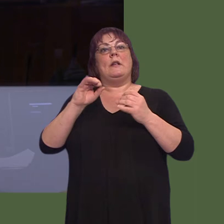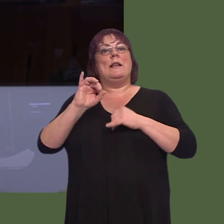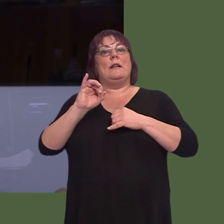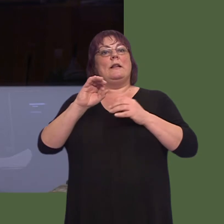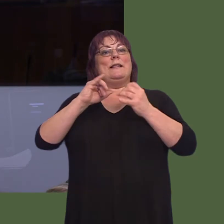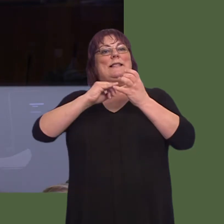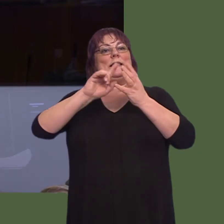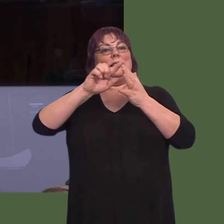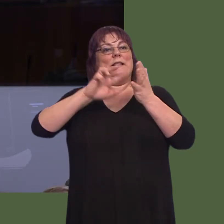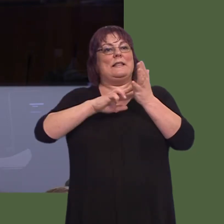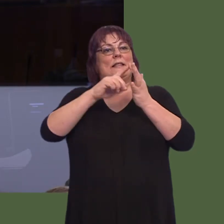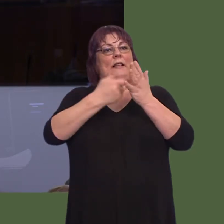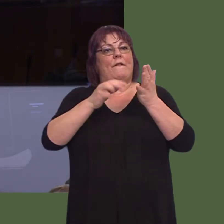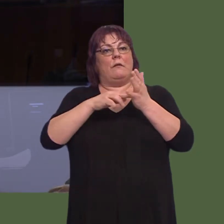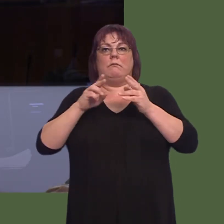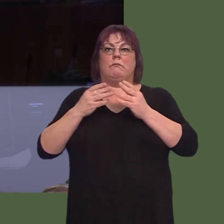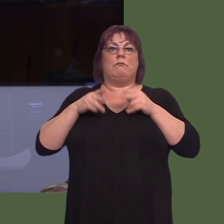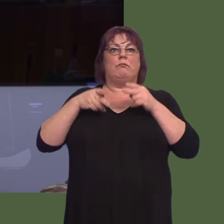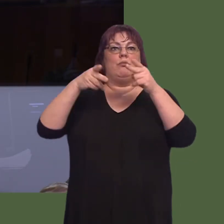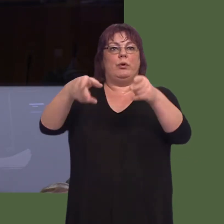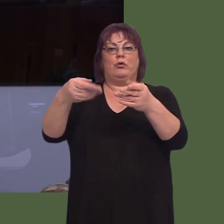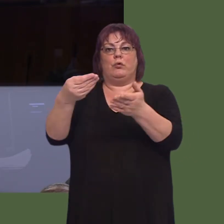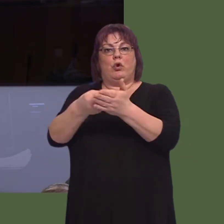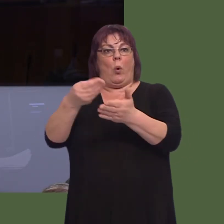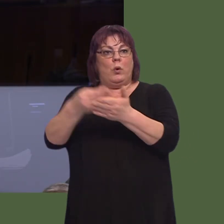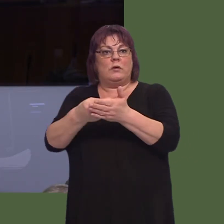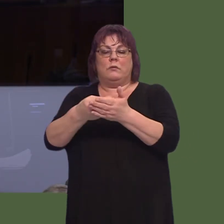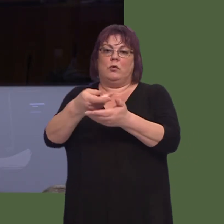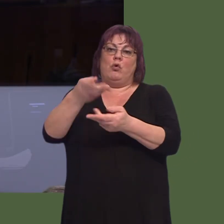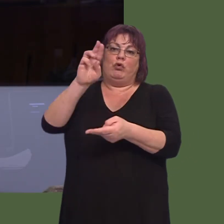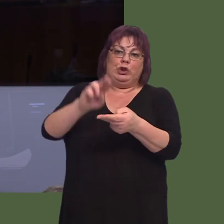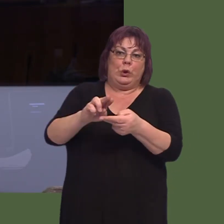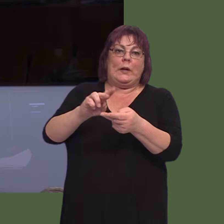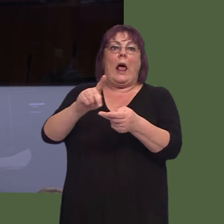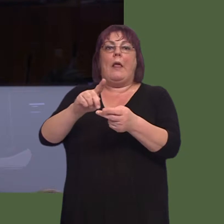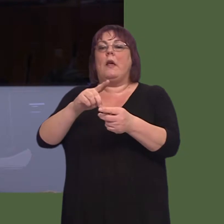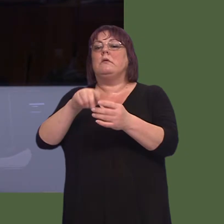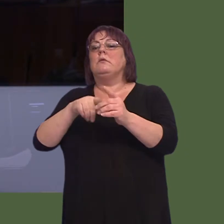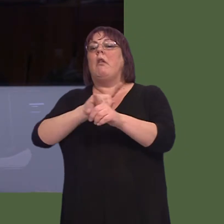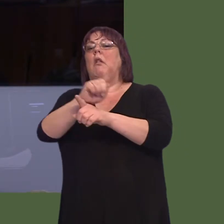Severn bridge tolls later in the year. First Minister, there's a tremendous mood of optimism